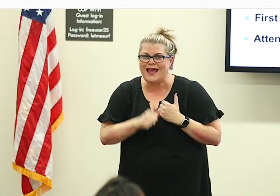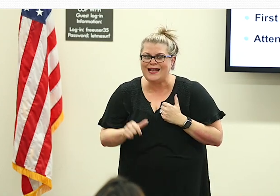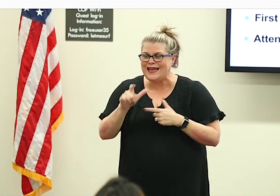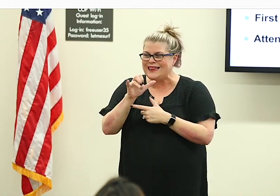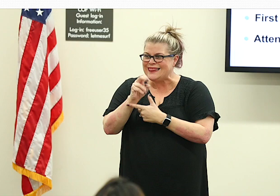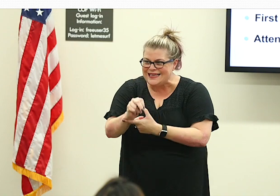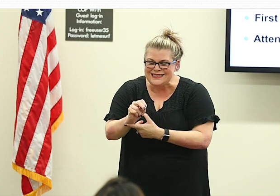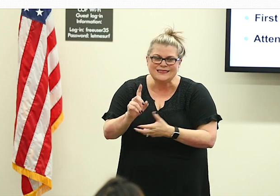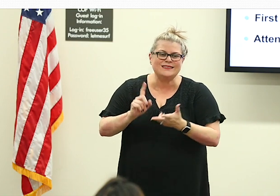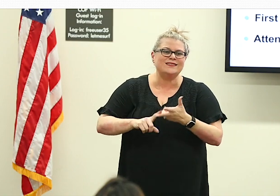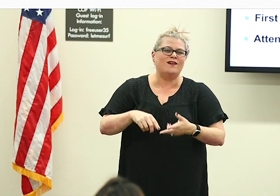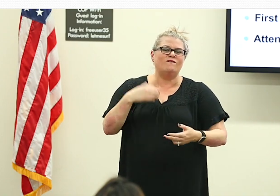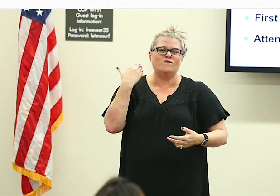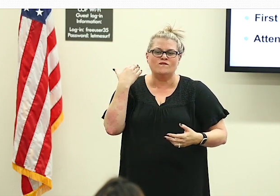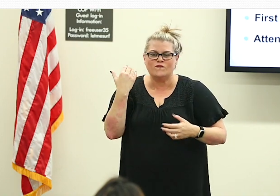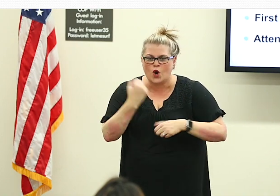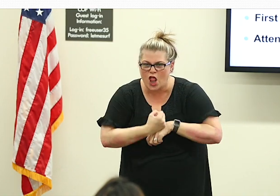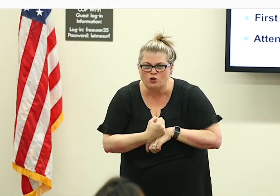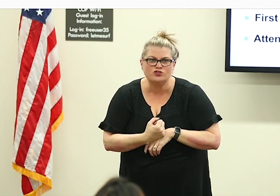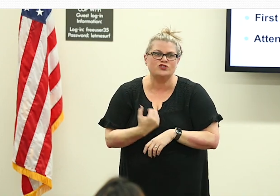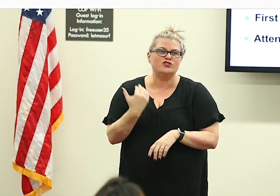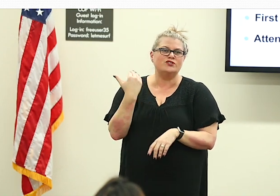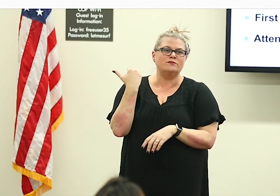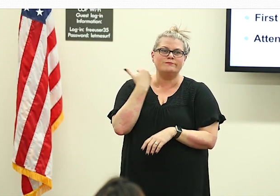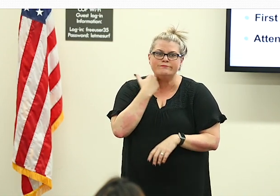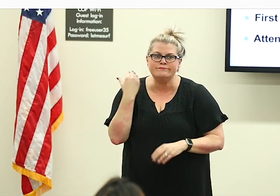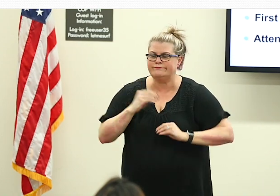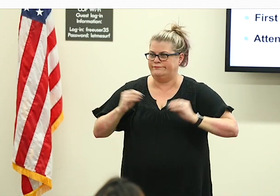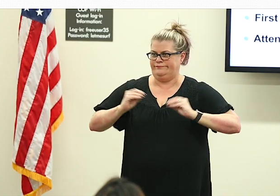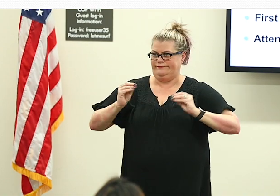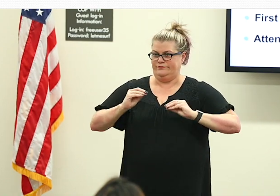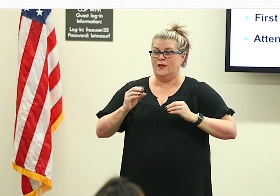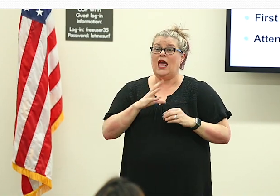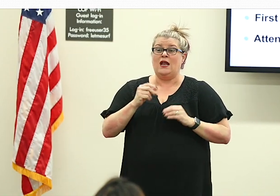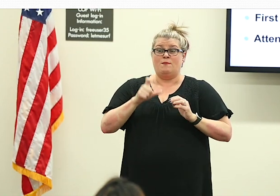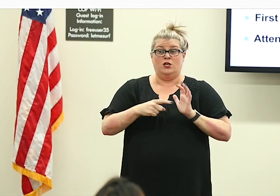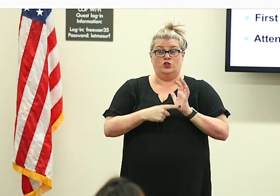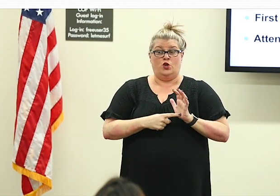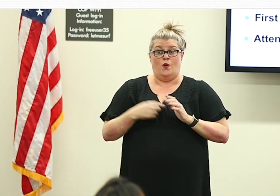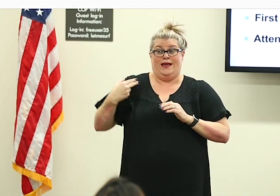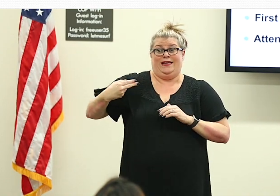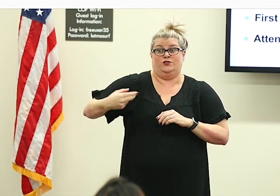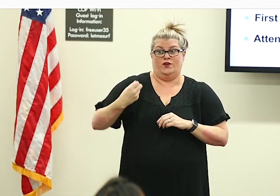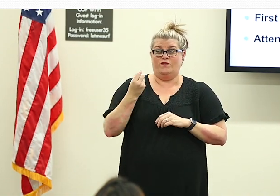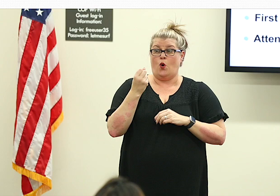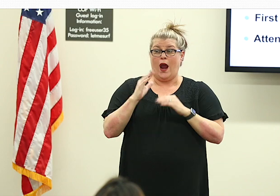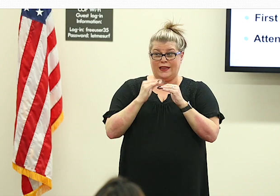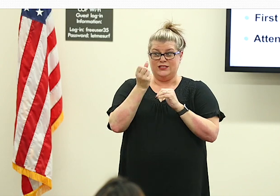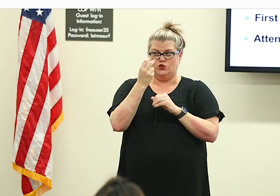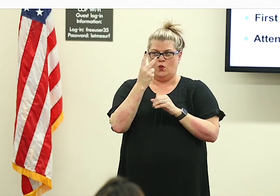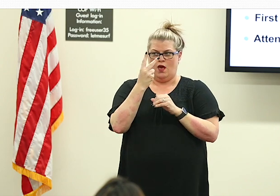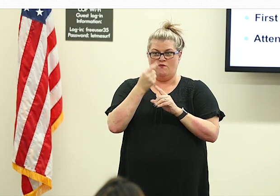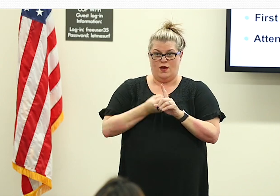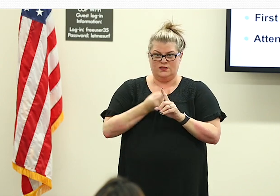And you need to show a history of on-time payments for at least 12 months for all of your open trade accounts.